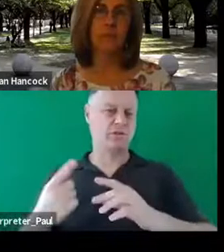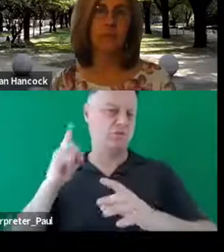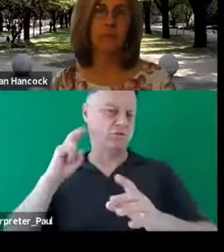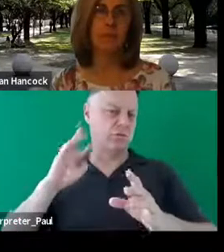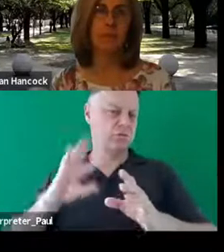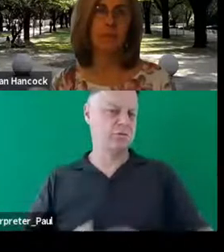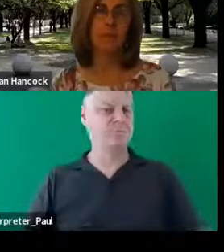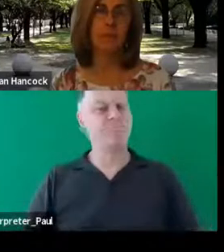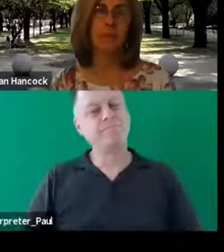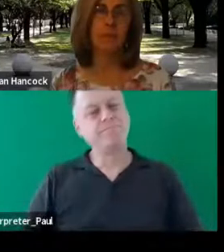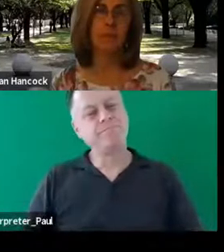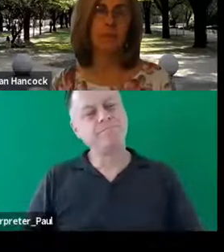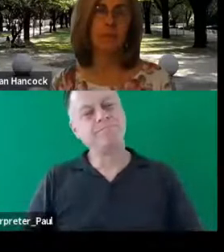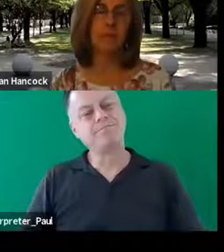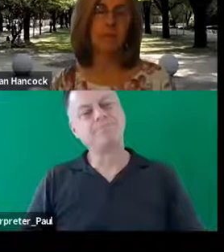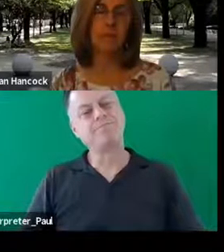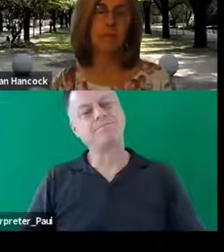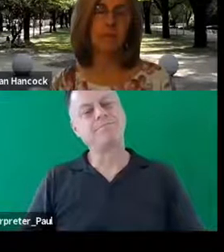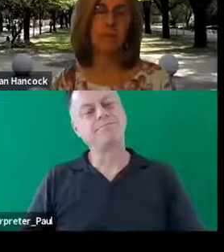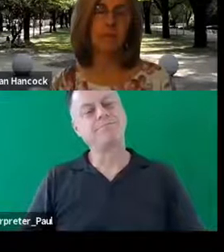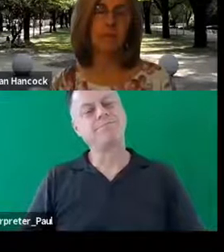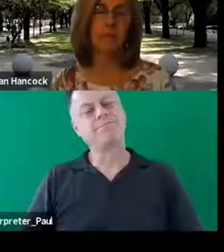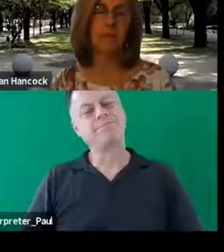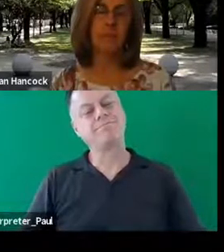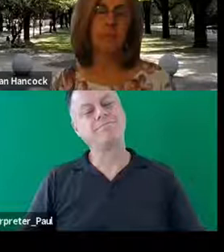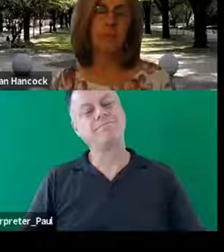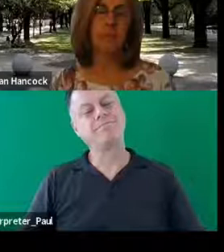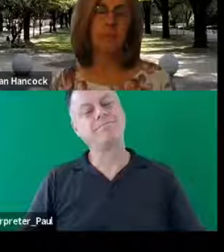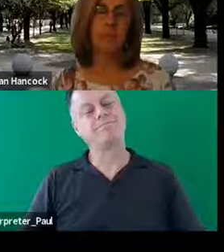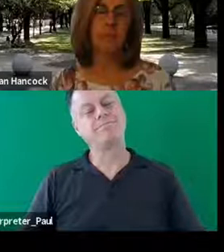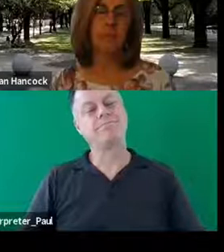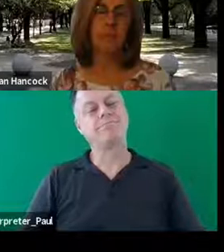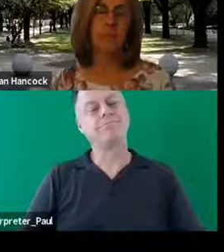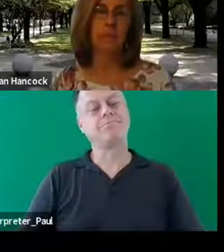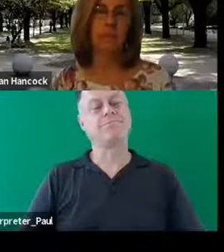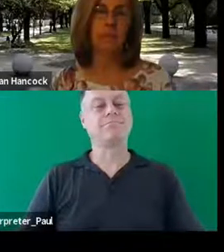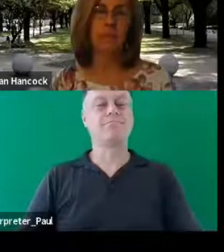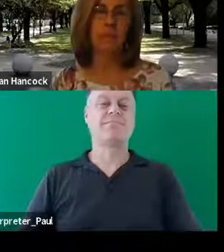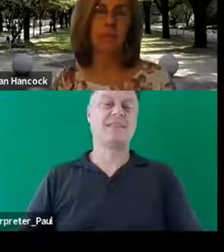but generally we allocate a different mentor to fill in while someone is on placement and